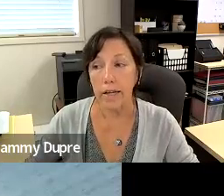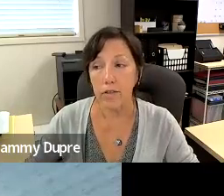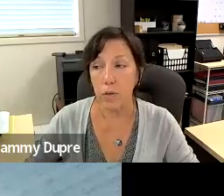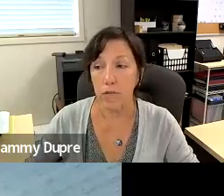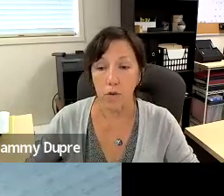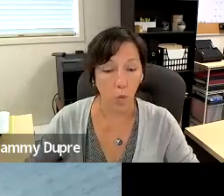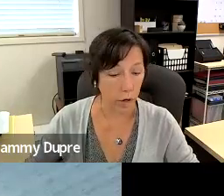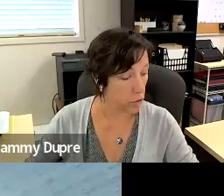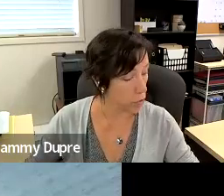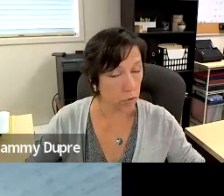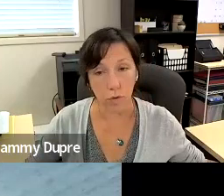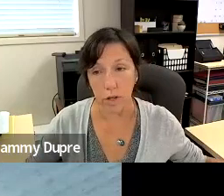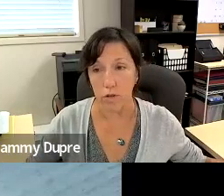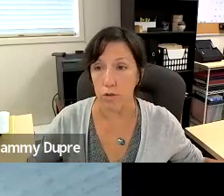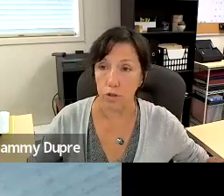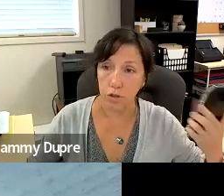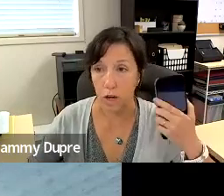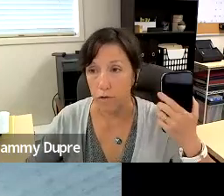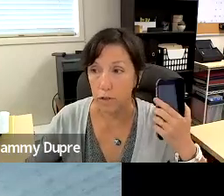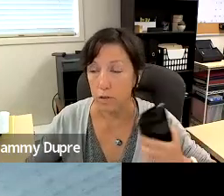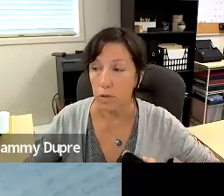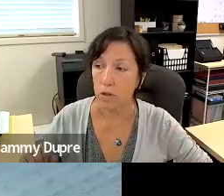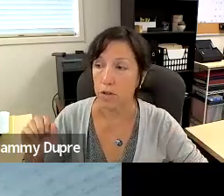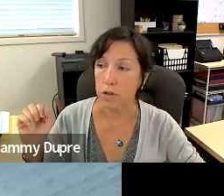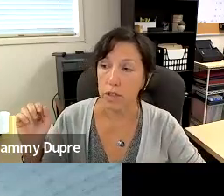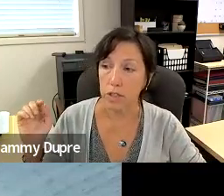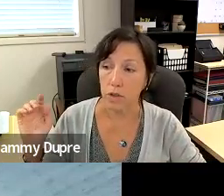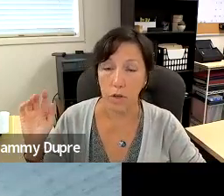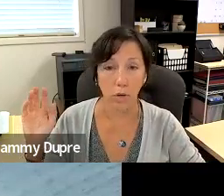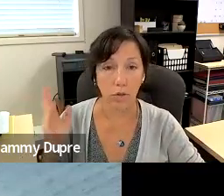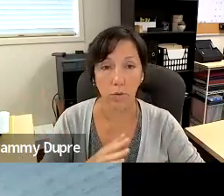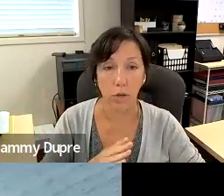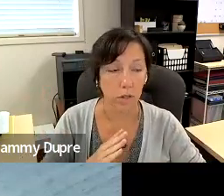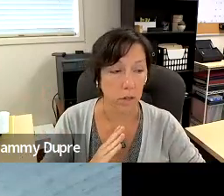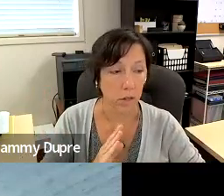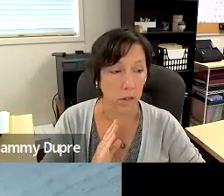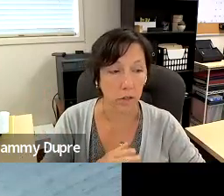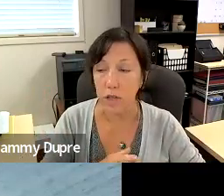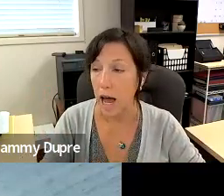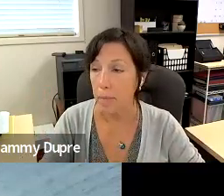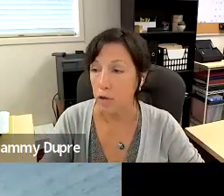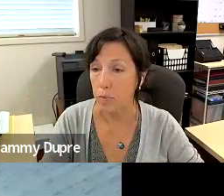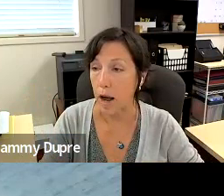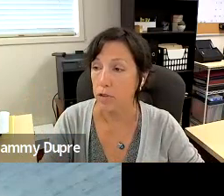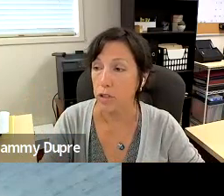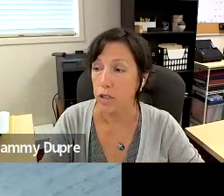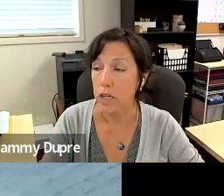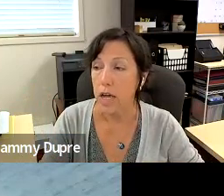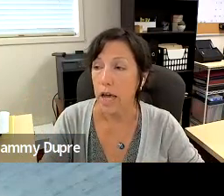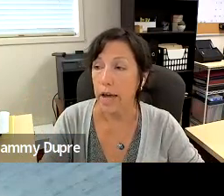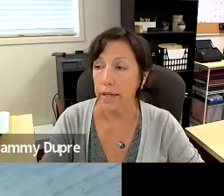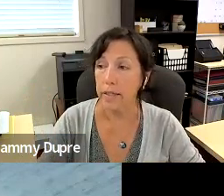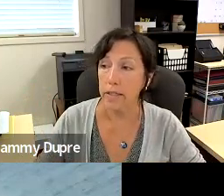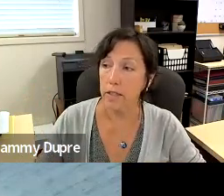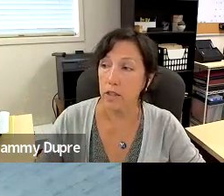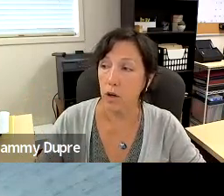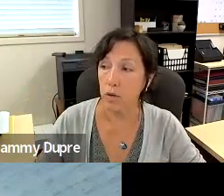And so if you wanted to, you could use your cell phone or. You could go to a new tab on your browser.